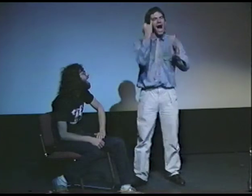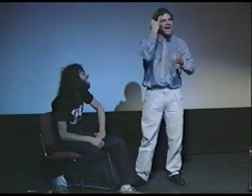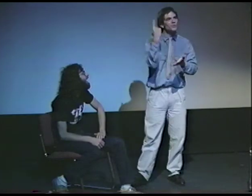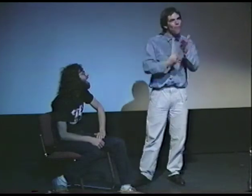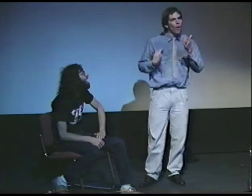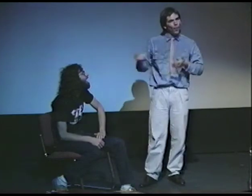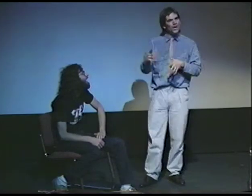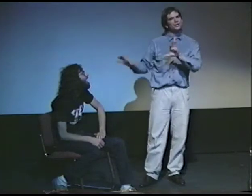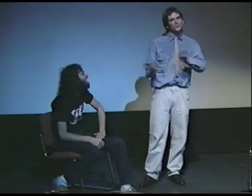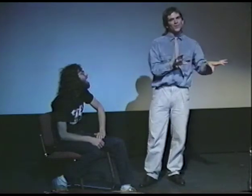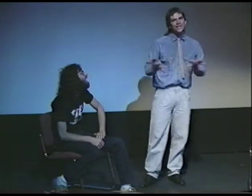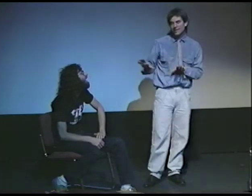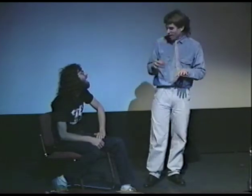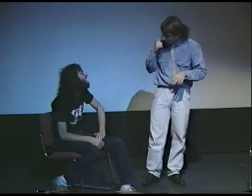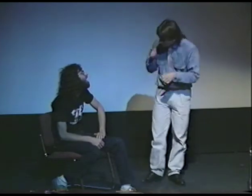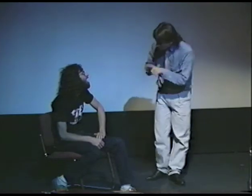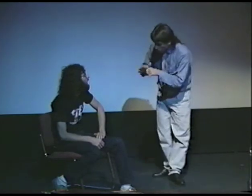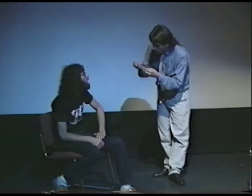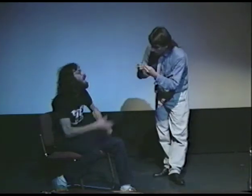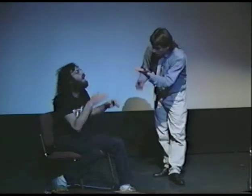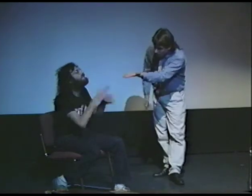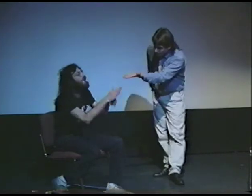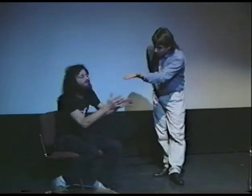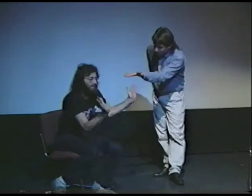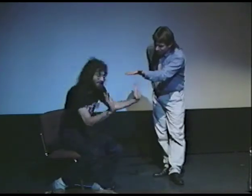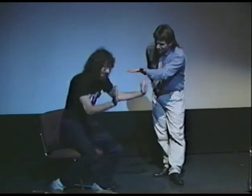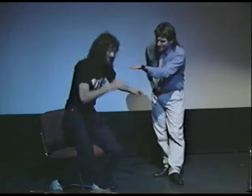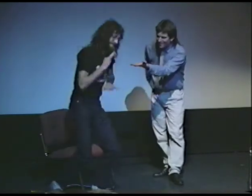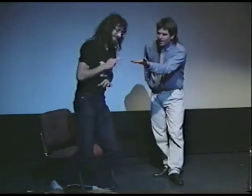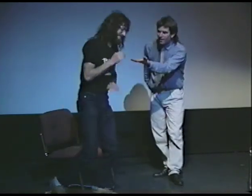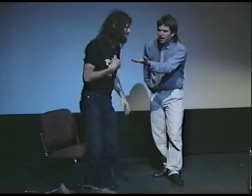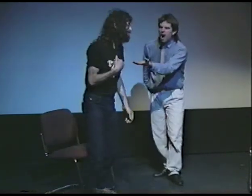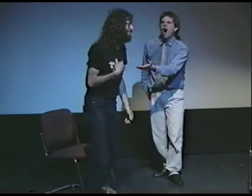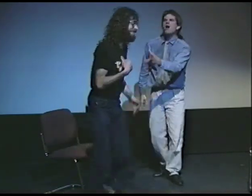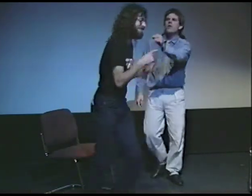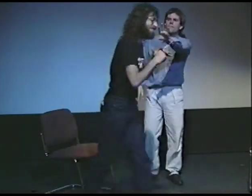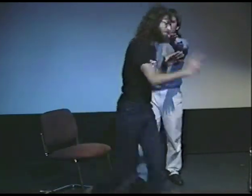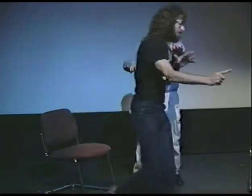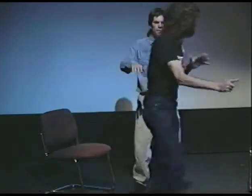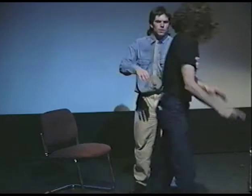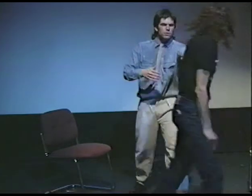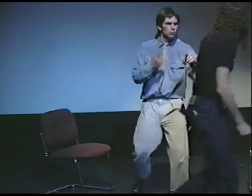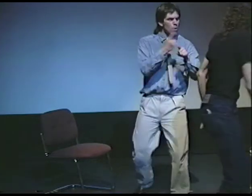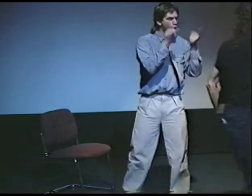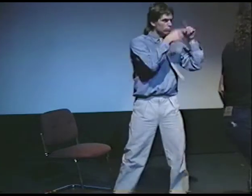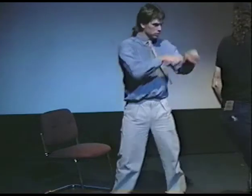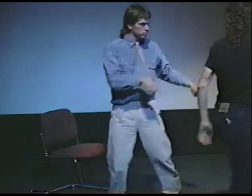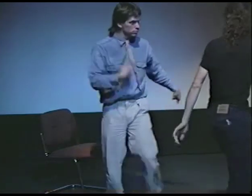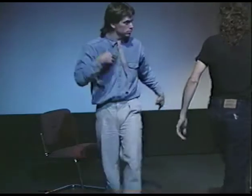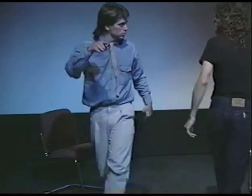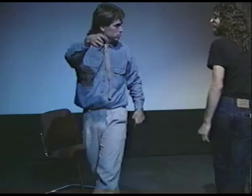I think you get the idea with that kind of thing the two of us kind of do. I thinks that's enough. Or do you want to do more? Oh, I've enough.